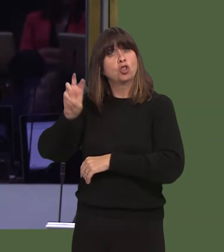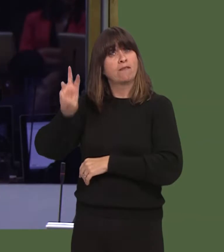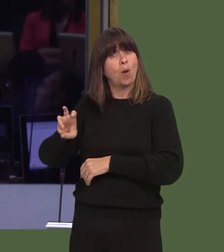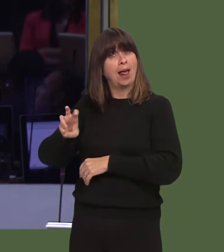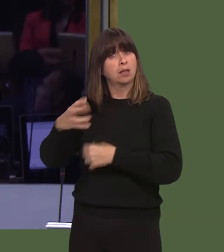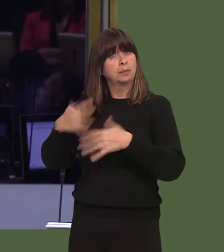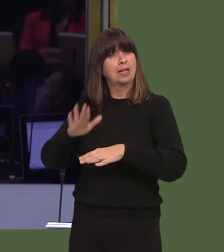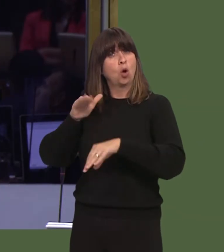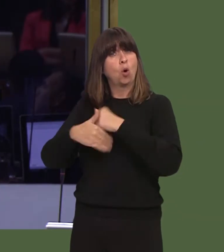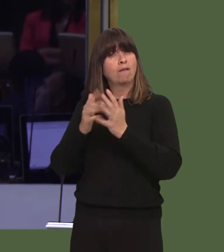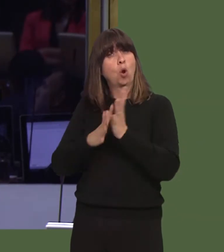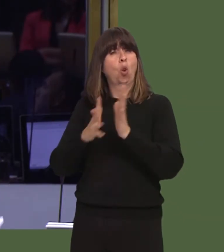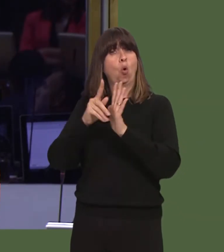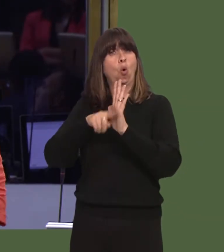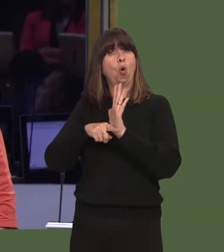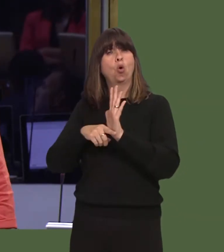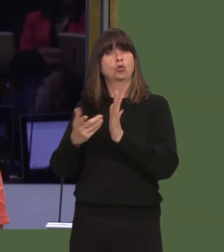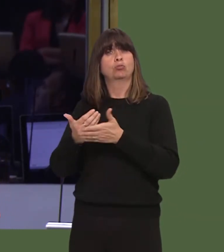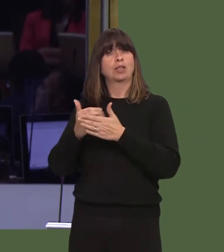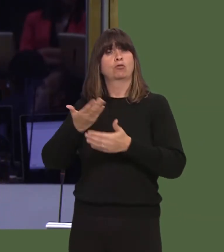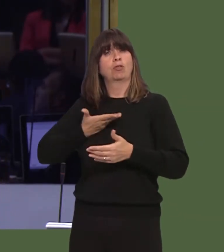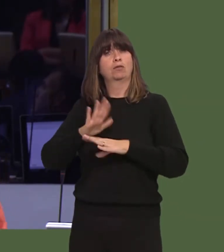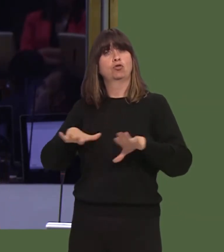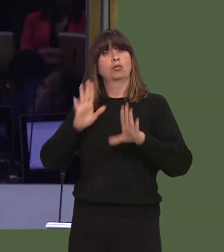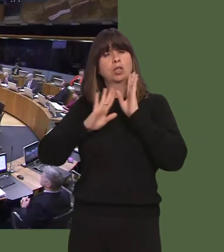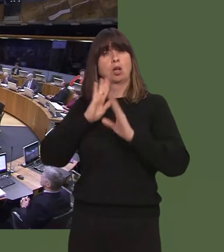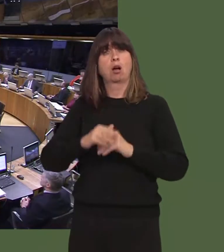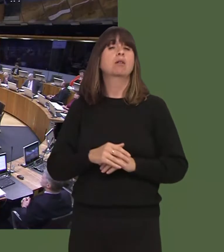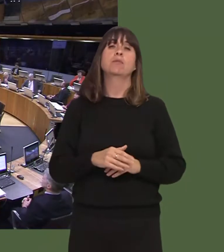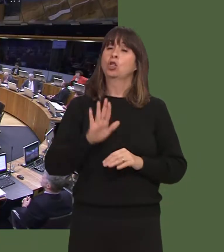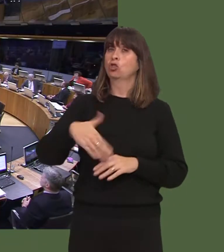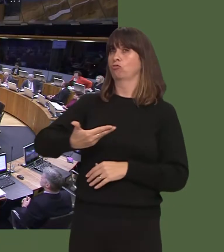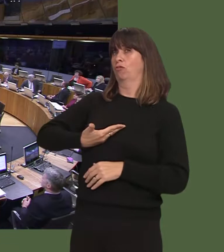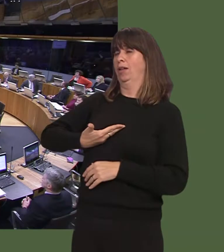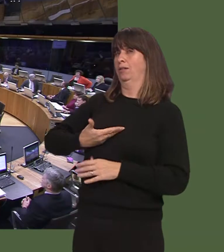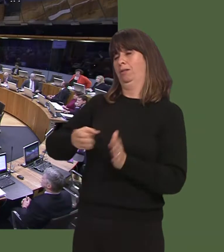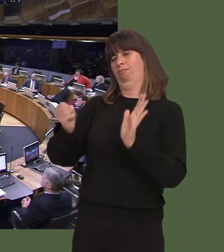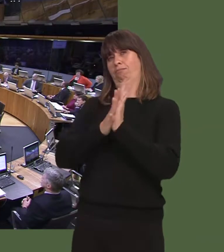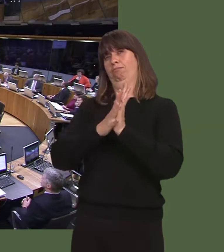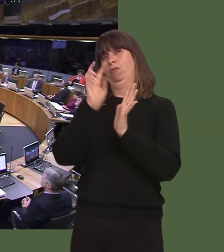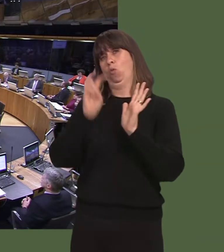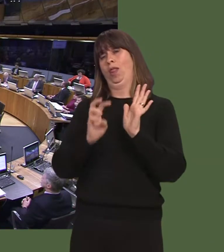with regard to legislation to promote the rights of children and young people? OAQ52673 Carwyn Jones AM: Childrenís rights are already enshrined in Welsh law.